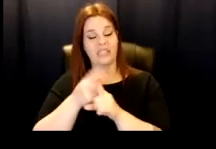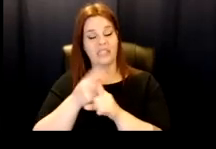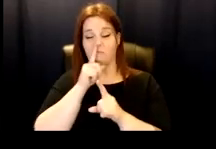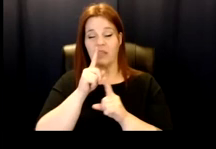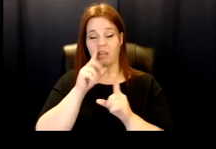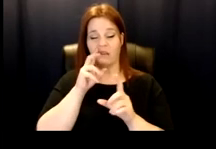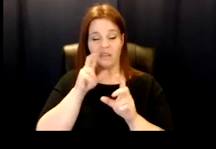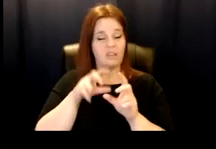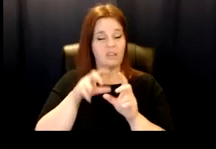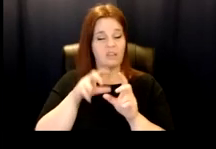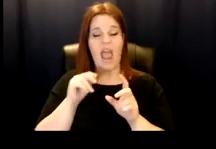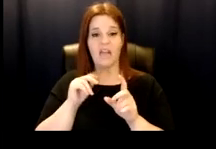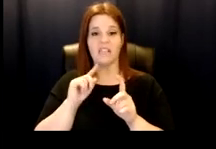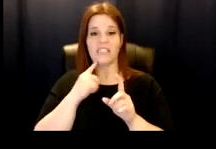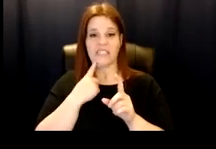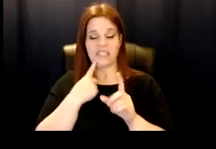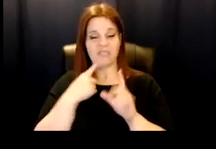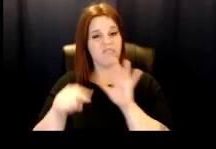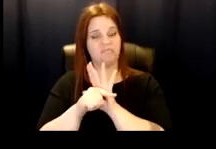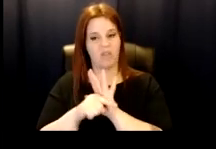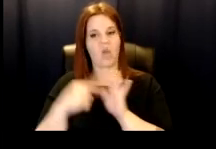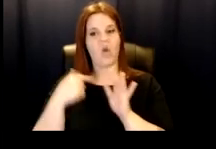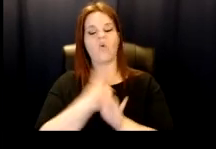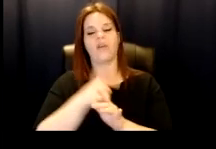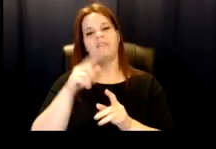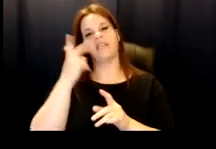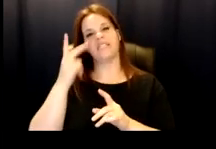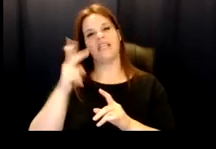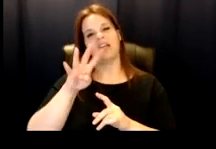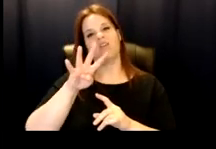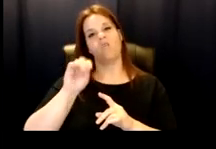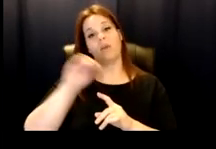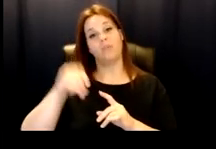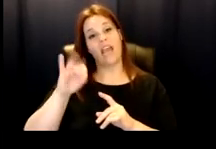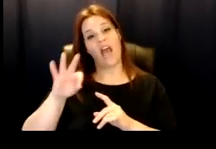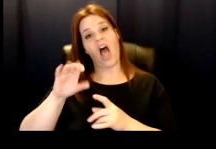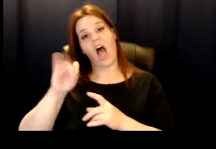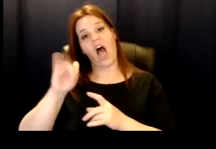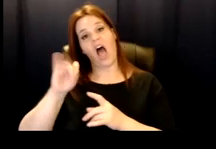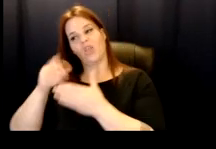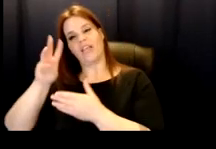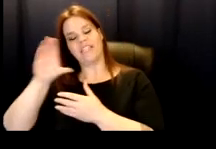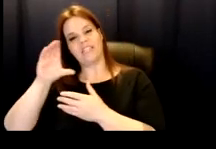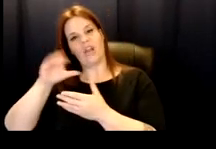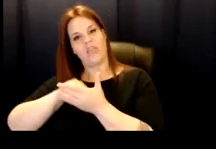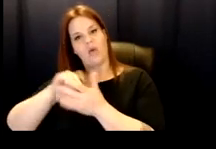40% of the close to 600,000 COVID deaths have been people with disabilities in congregant